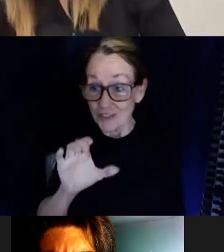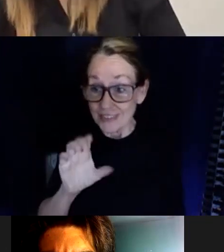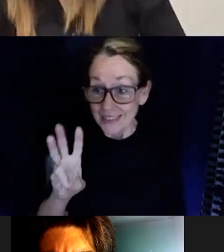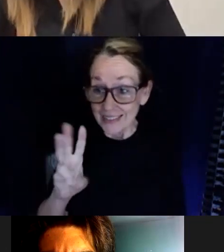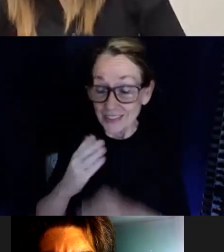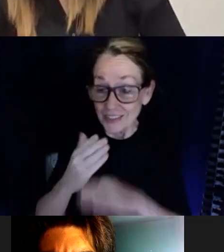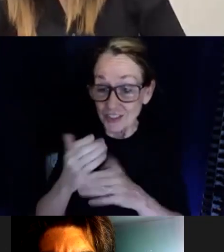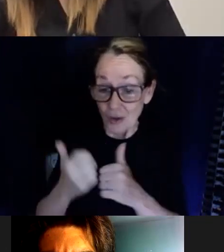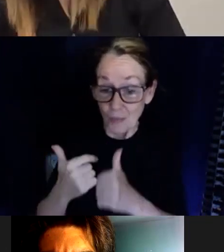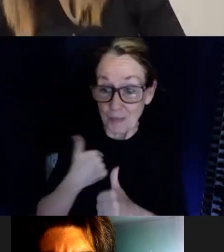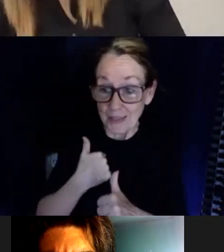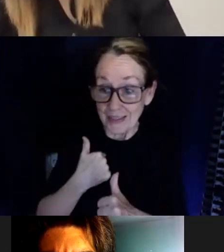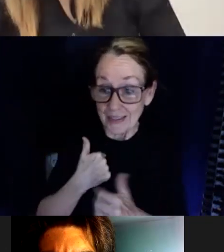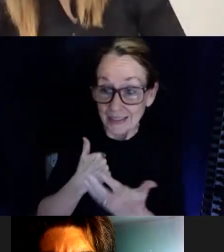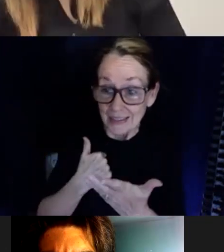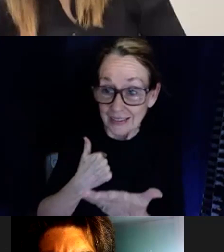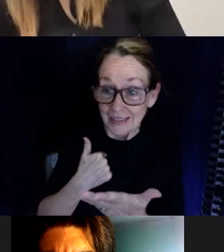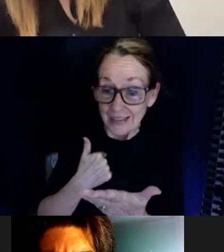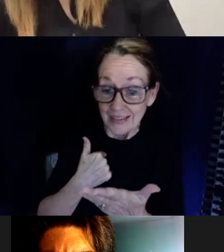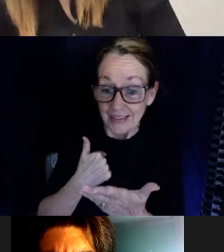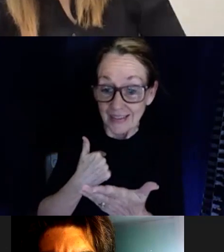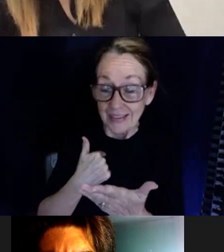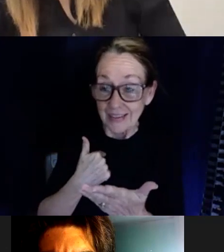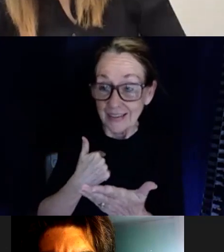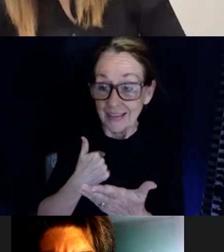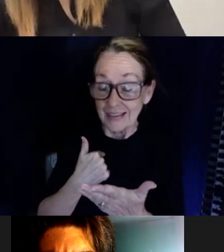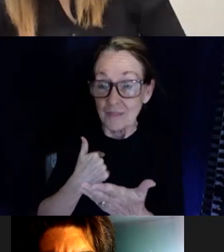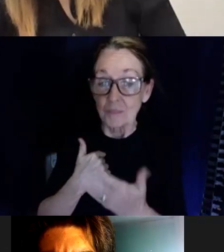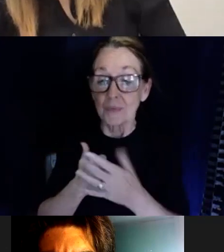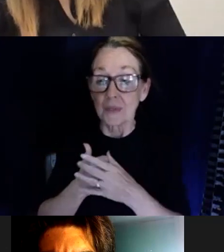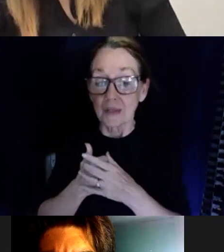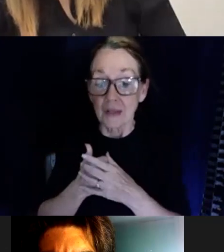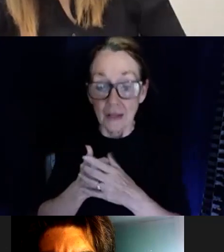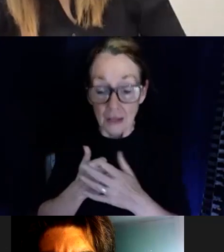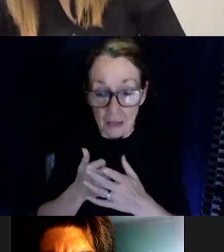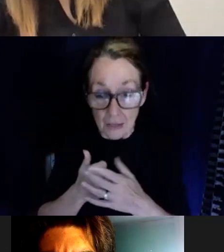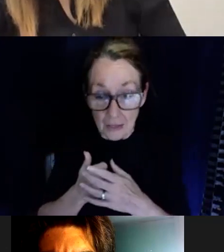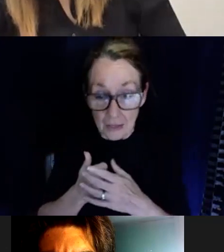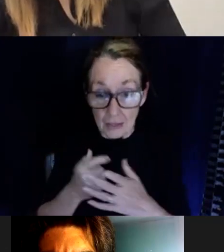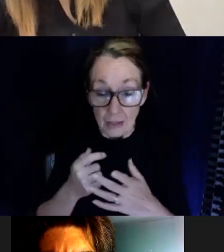THE FIRST BULLET POINT WE HAD WAS THE SPOTLIGHT THEORIES.